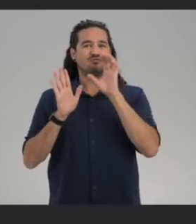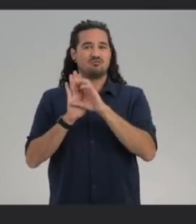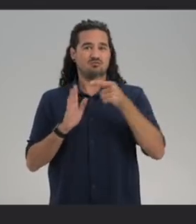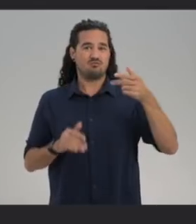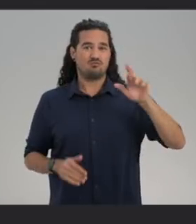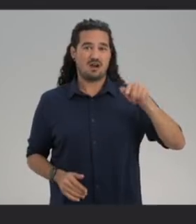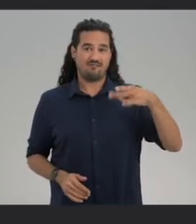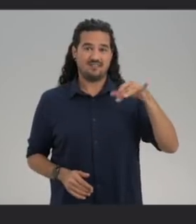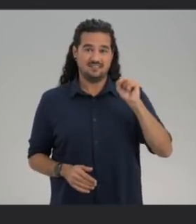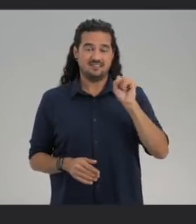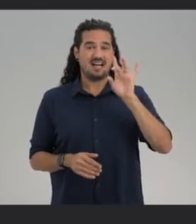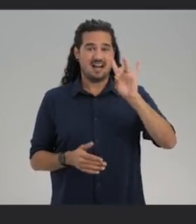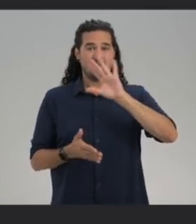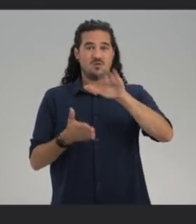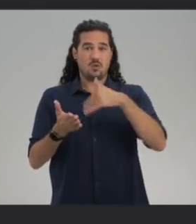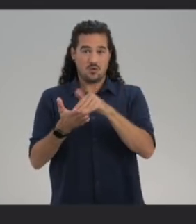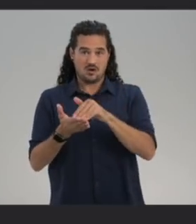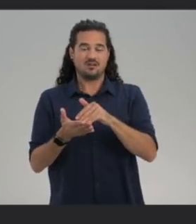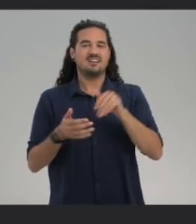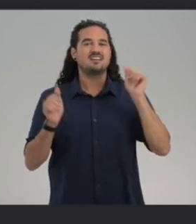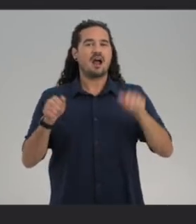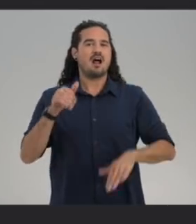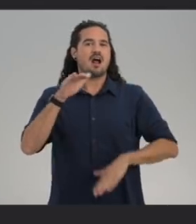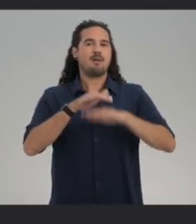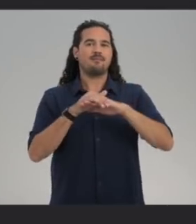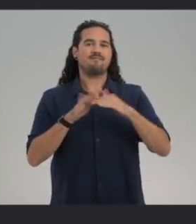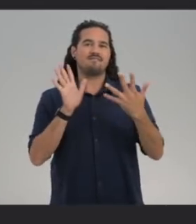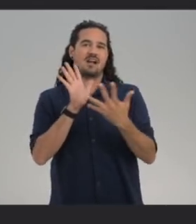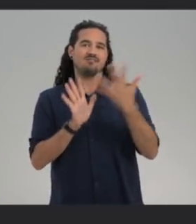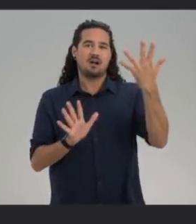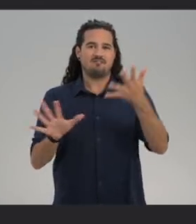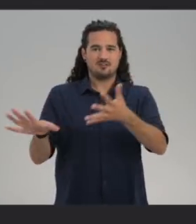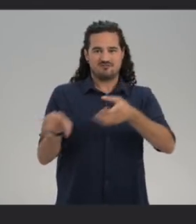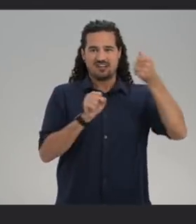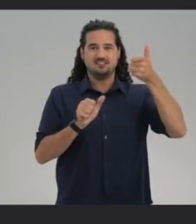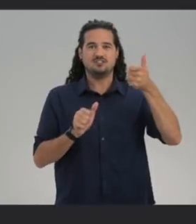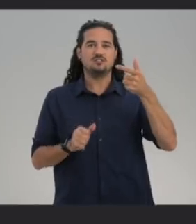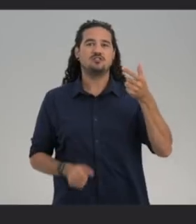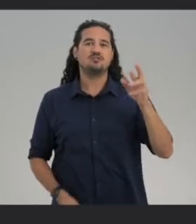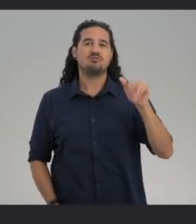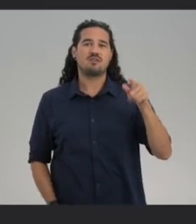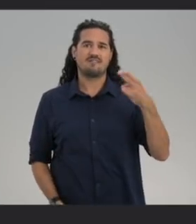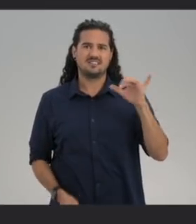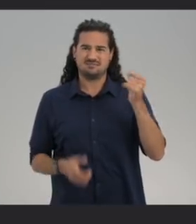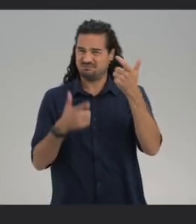Air delivers up to five times faster graphics performance. That's the biggest leap ever for MacBook Air.